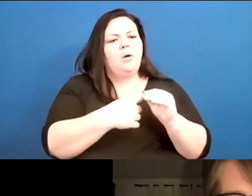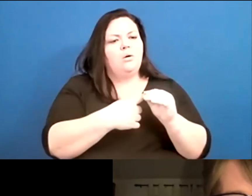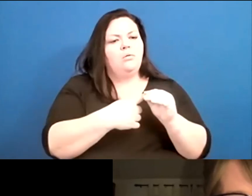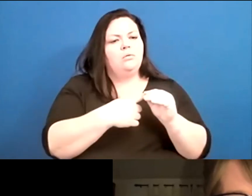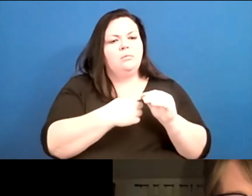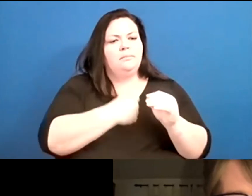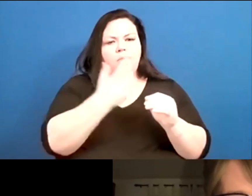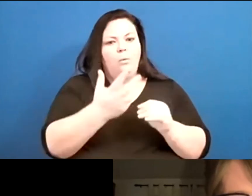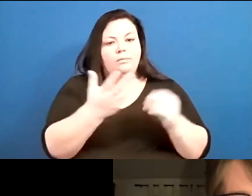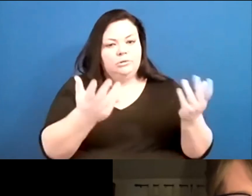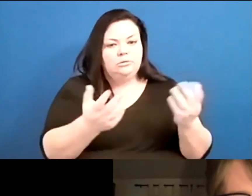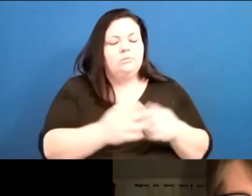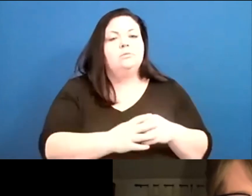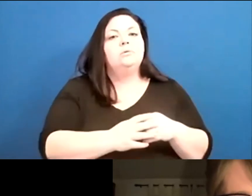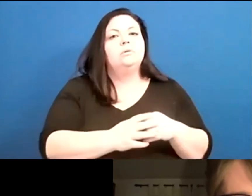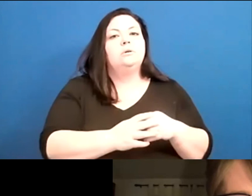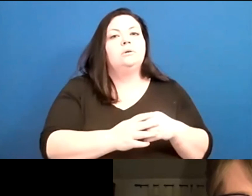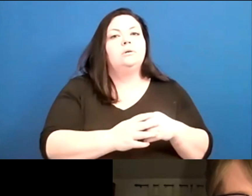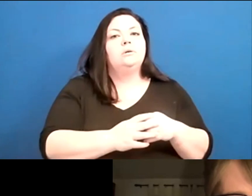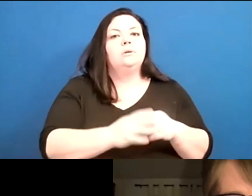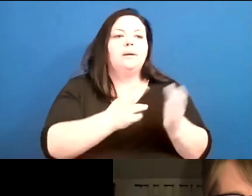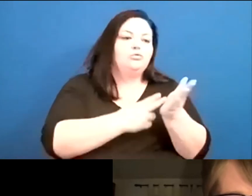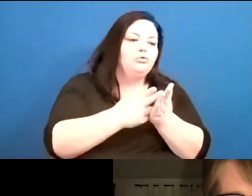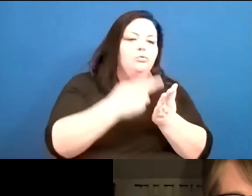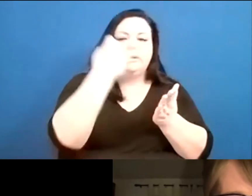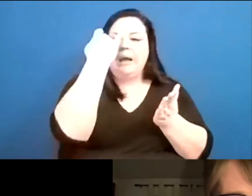and like truths and ideas in them, and he was like, you know you can just make